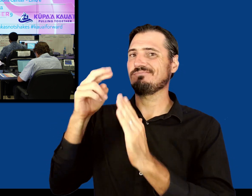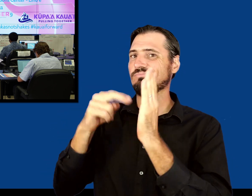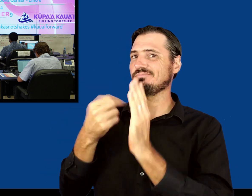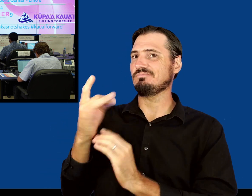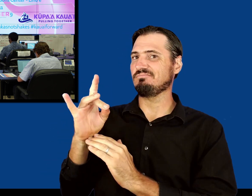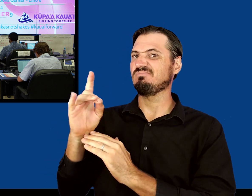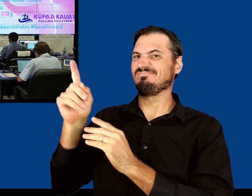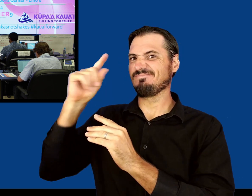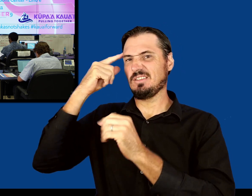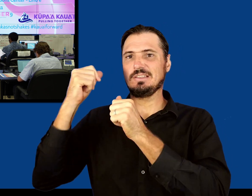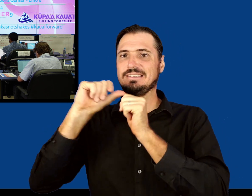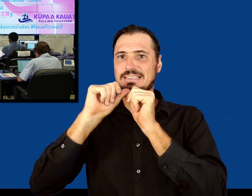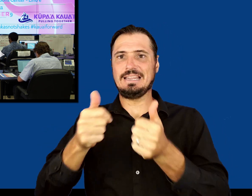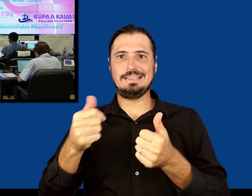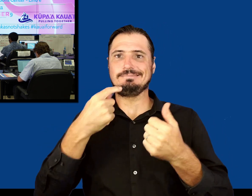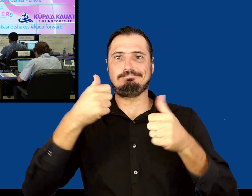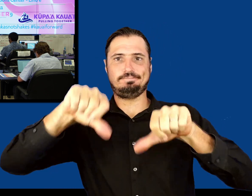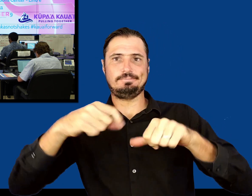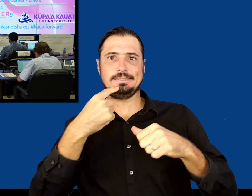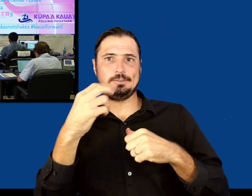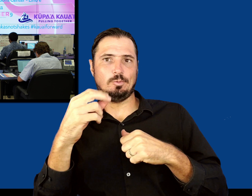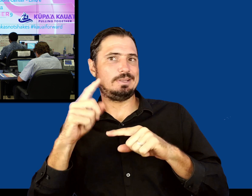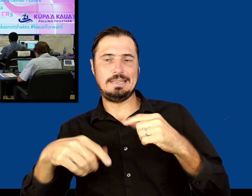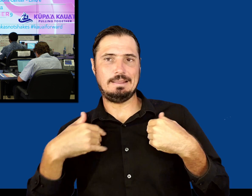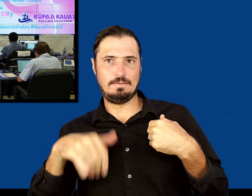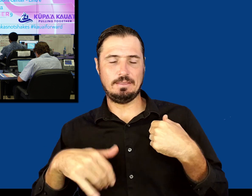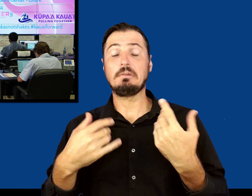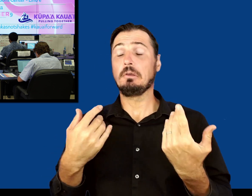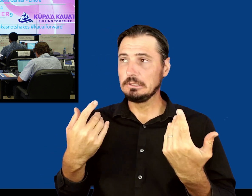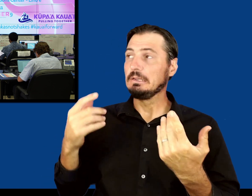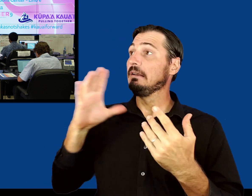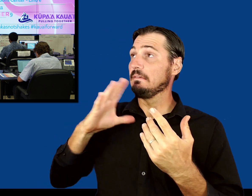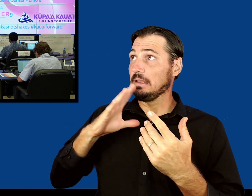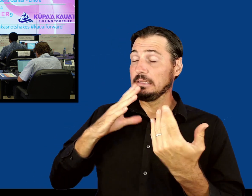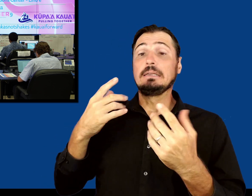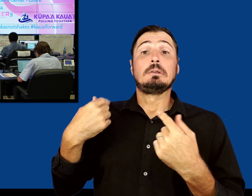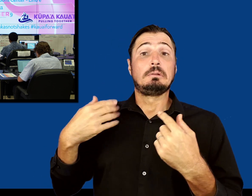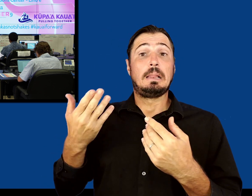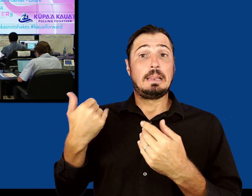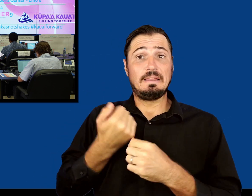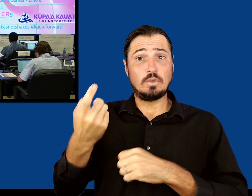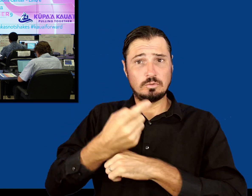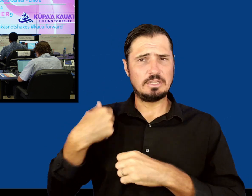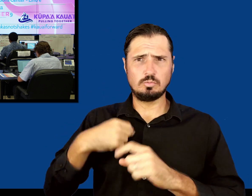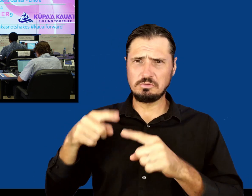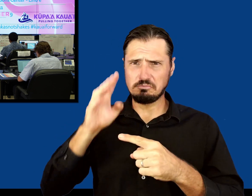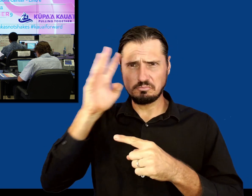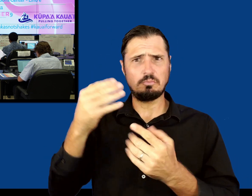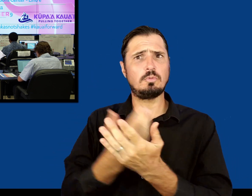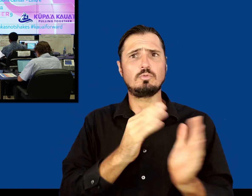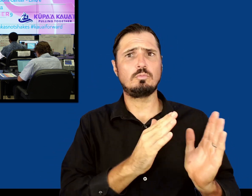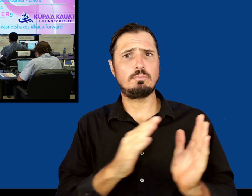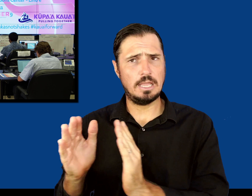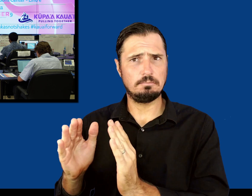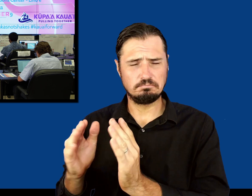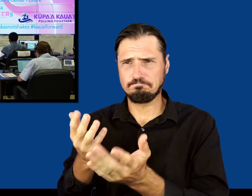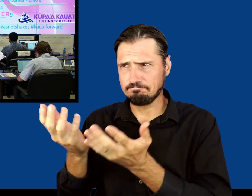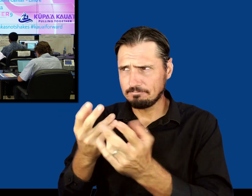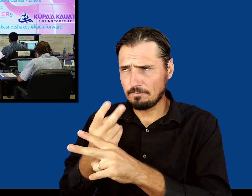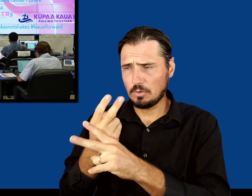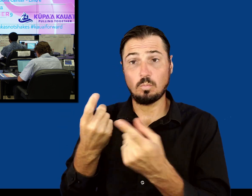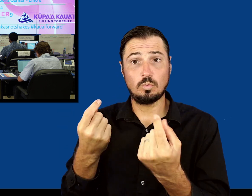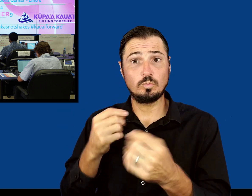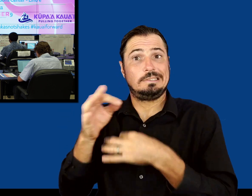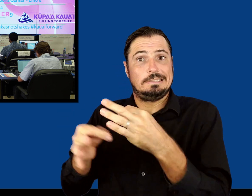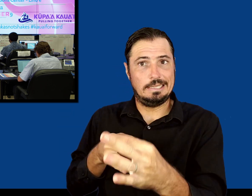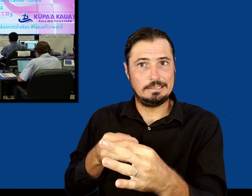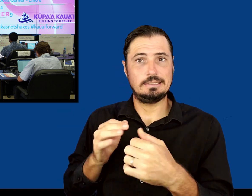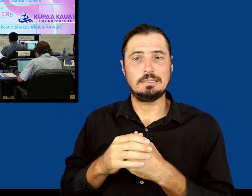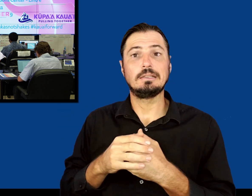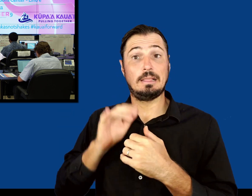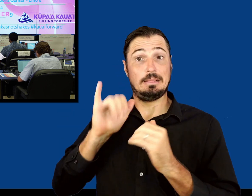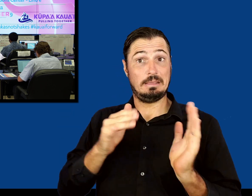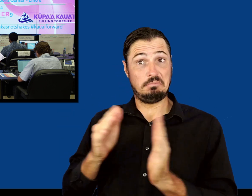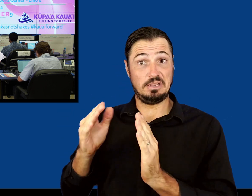In light of that denial, we have spent the last several days working with our health officials and partners to adjust our operational plan. That plan, Mayor’s Emergency Rule 19, was submitted to